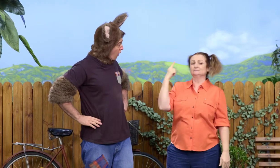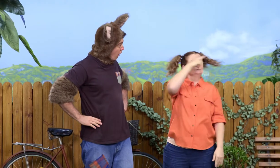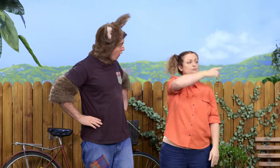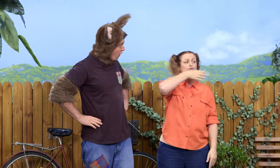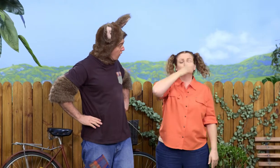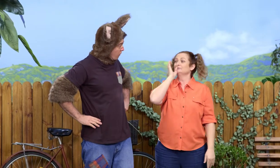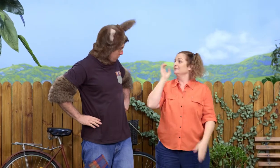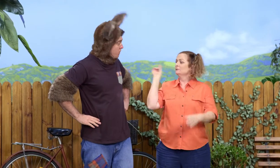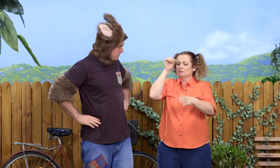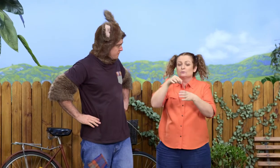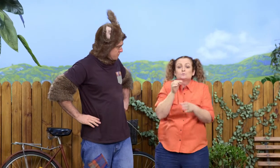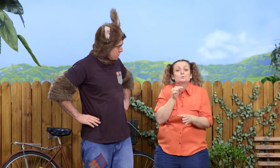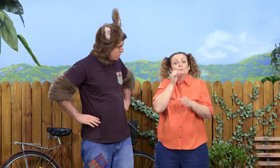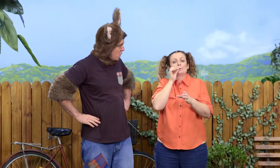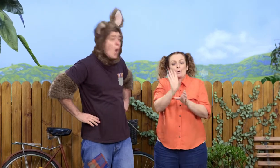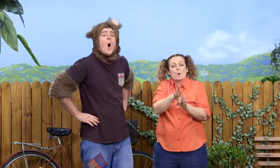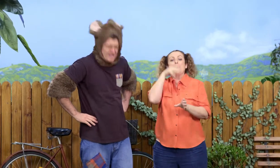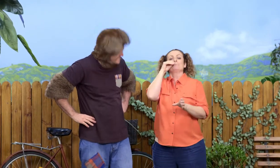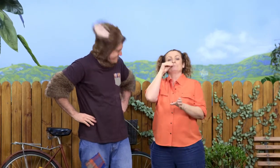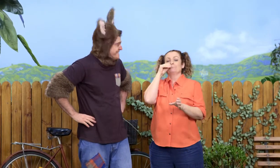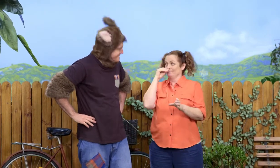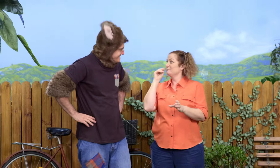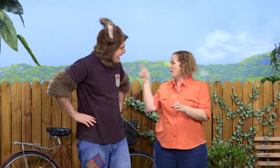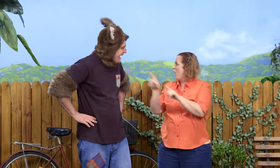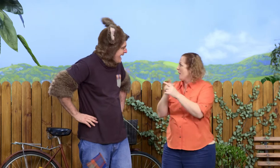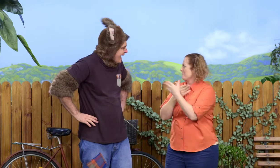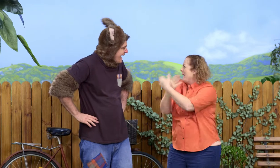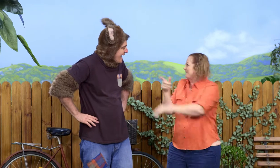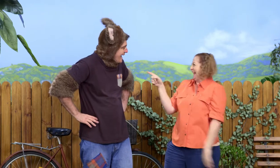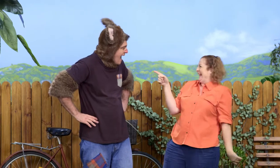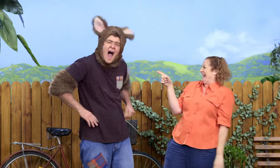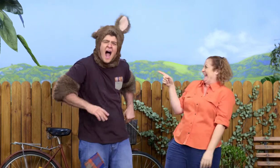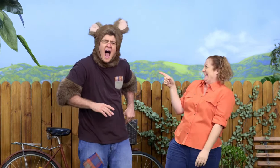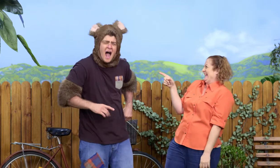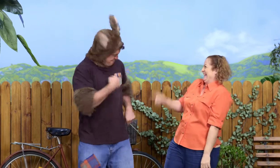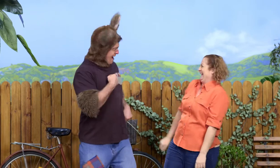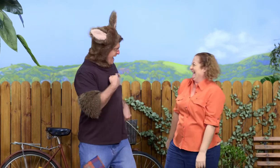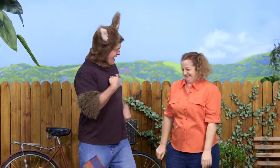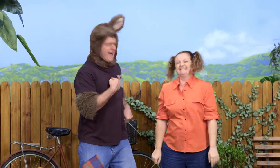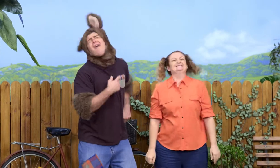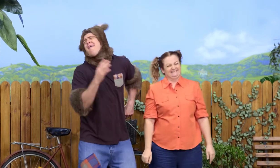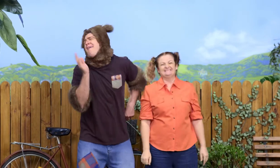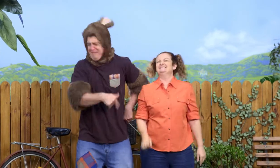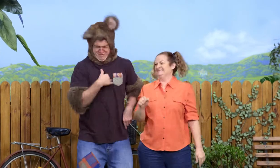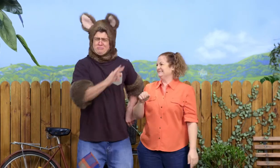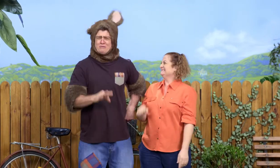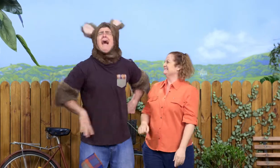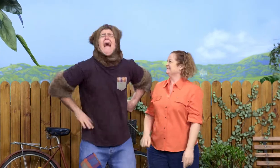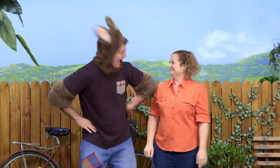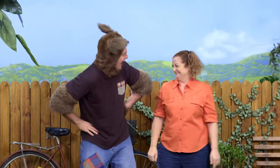Do you remember when you drank your drink through a straw? You were like the butterfly. What? Me? No! Ha-ha!